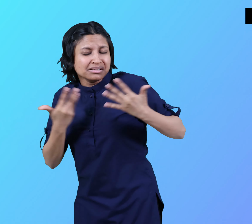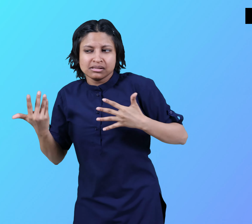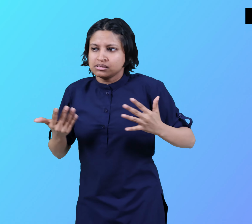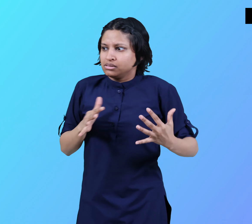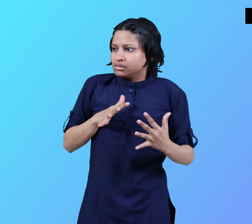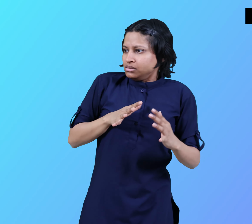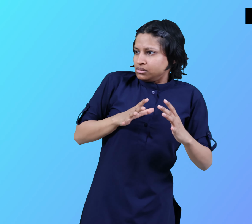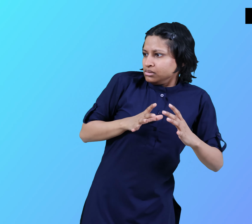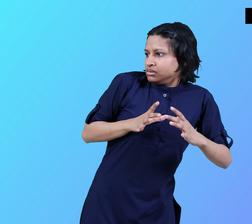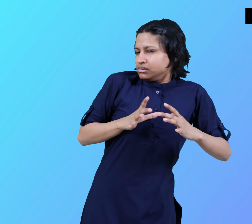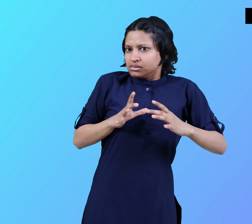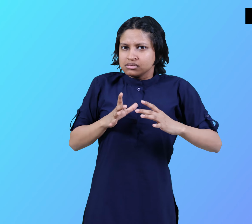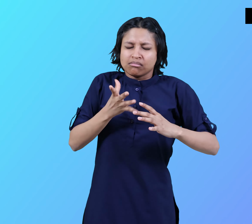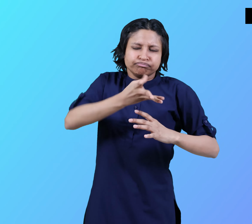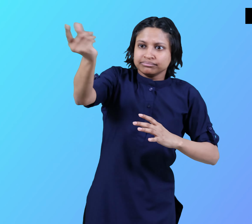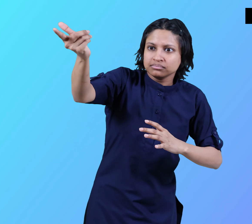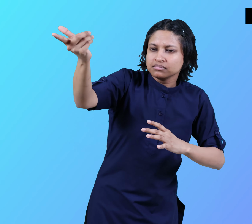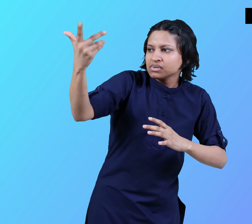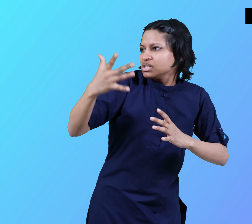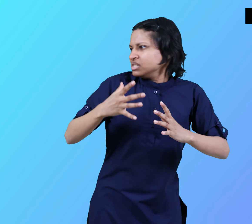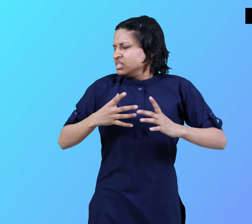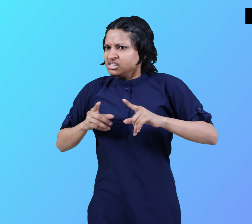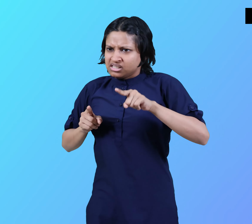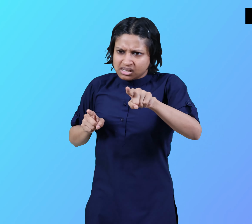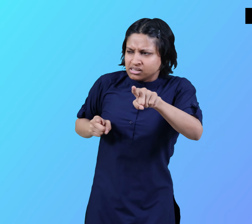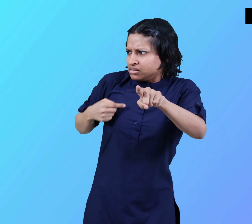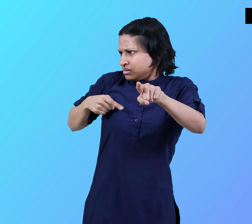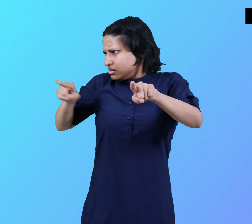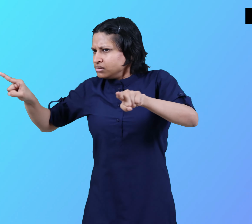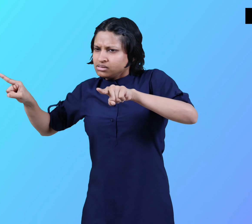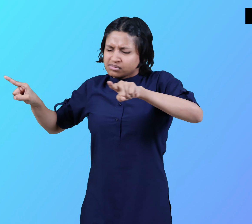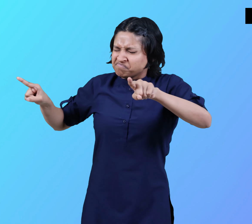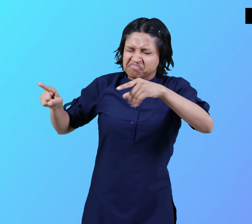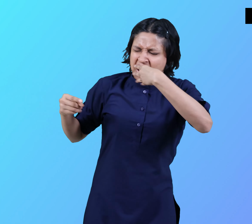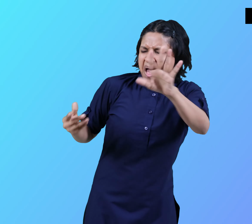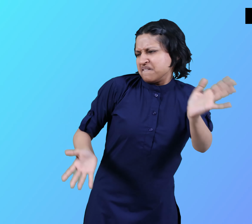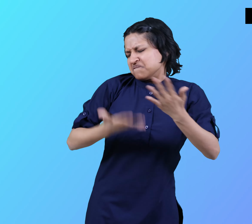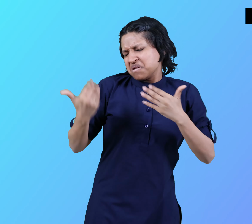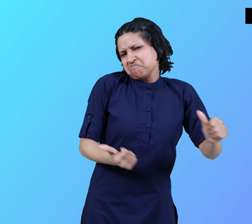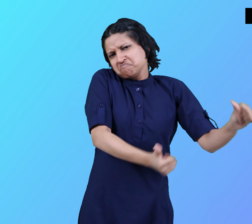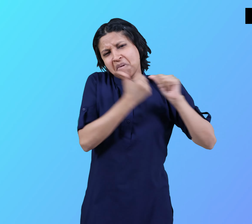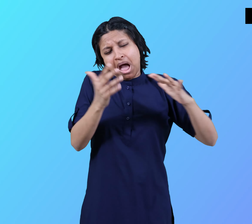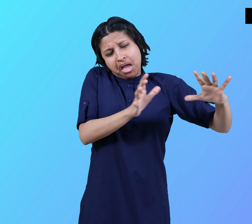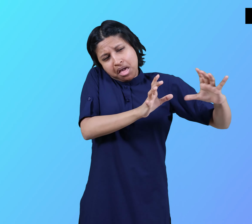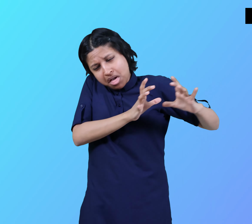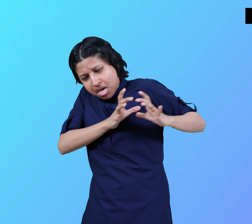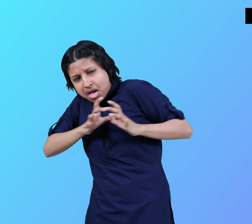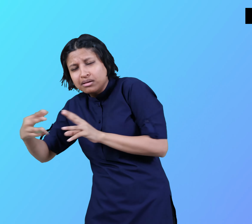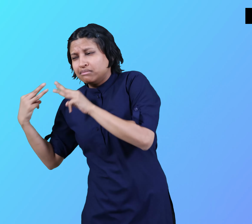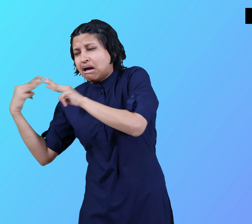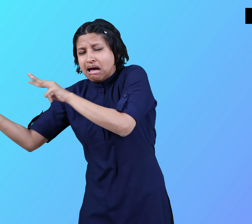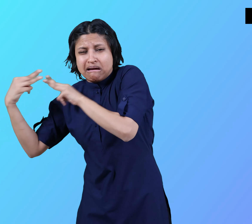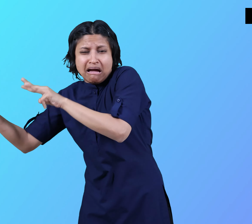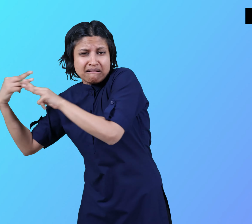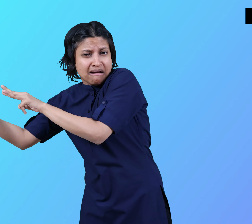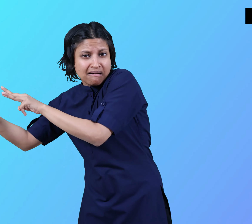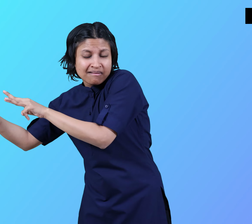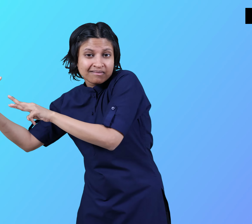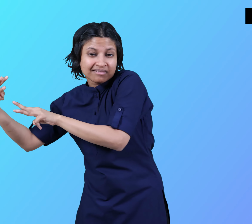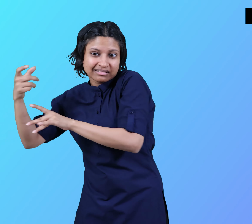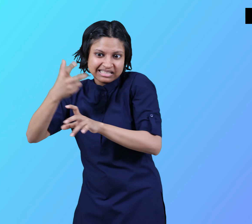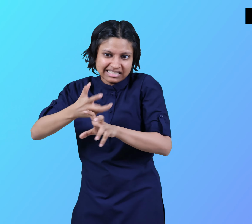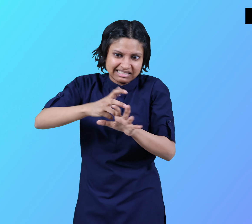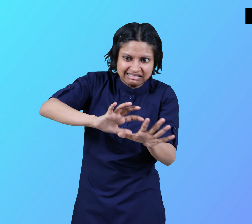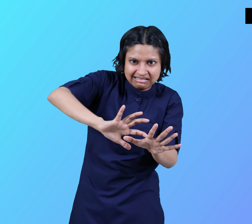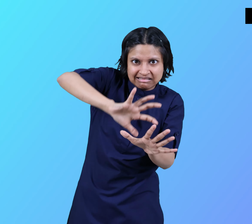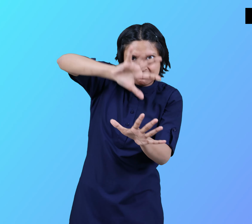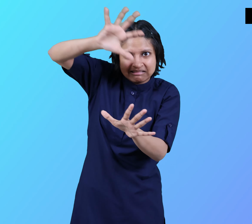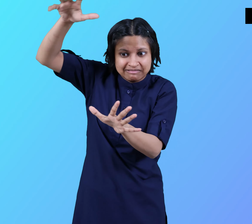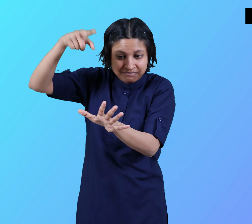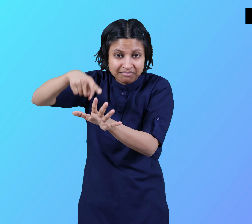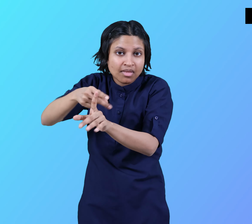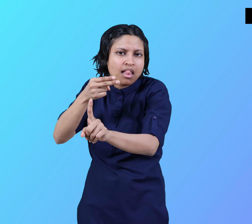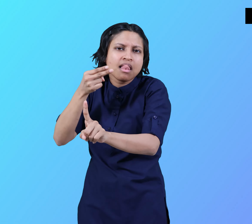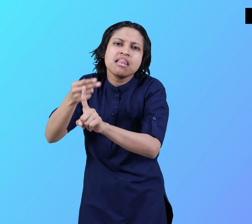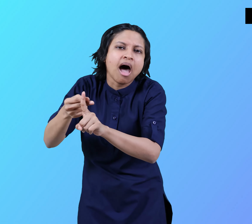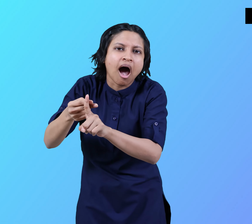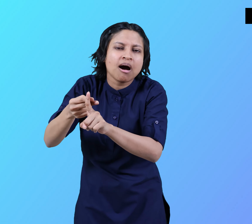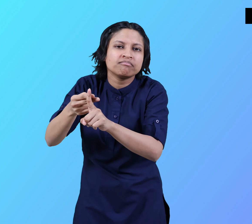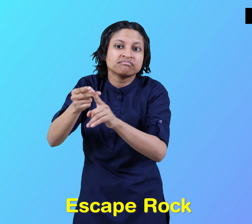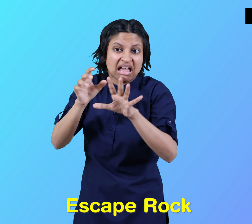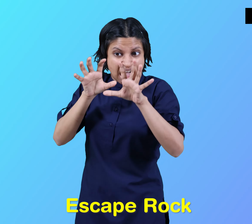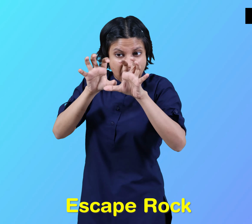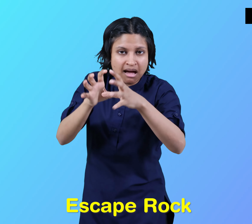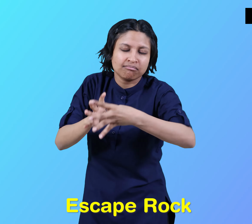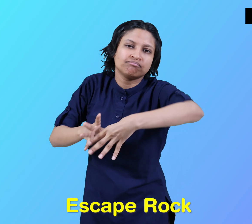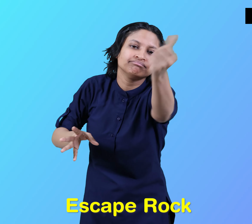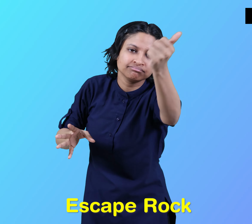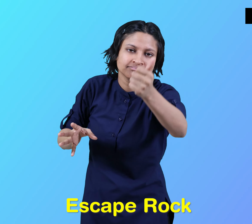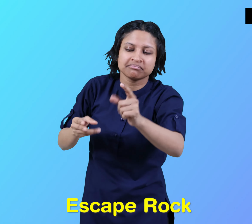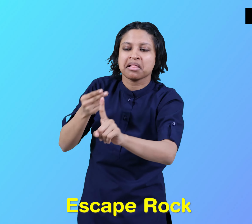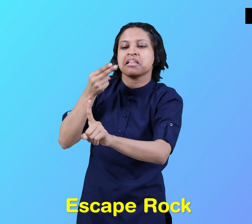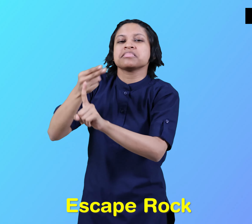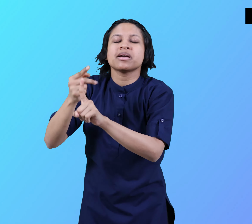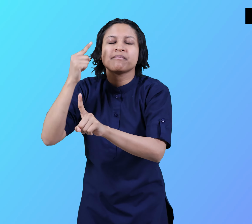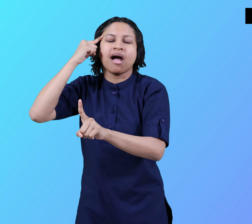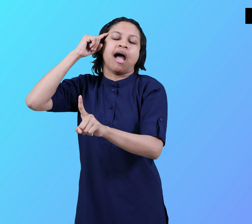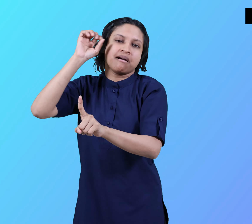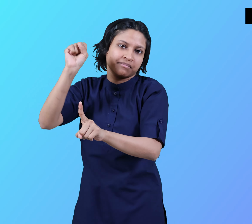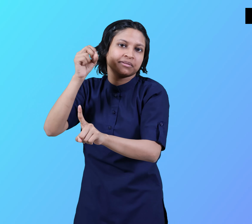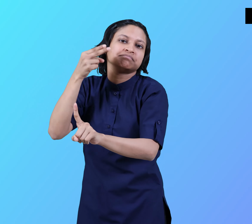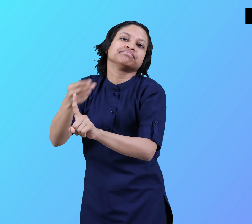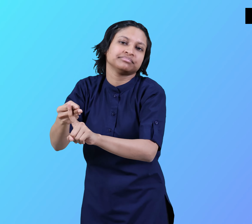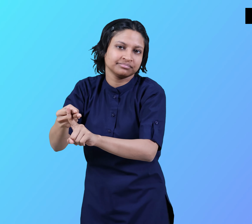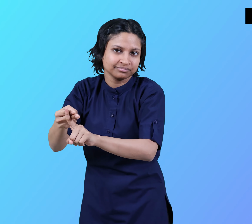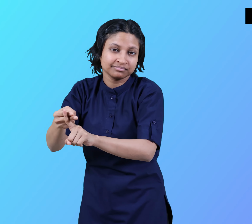So Saul stopped chasing David and went to fight the Philistines. That is why people call this place “Slippery Rock”.